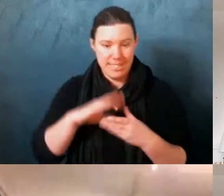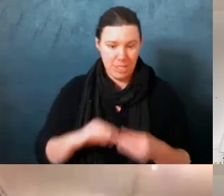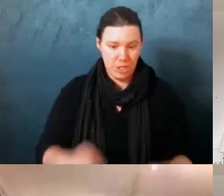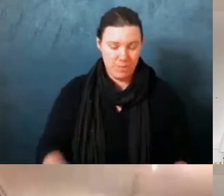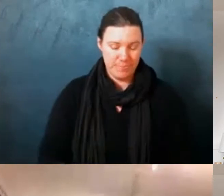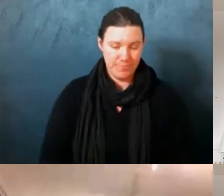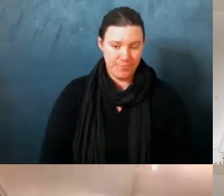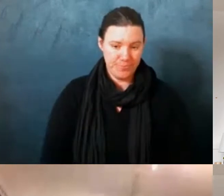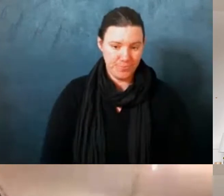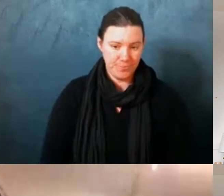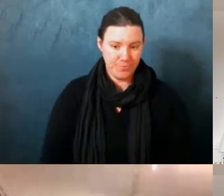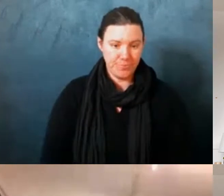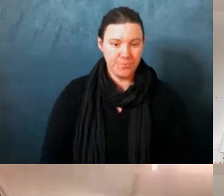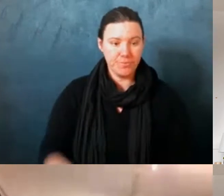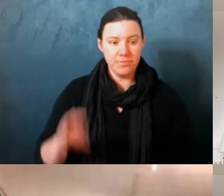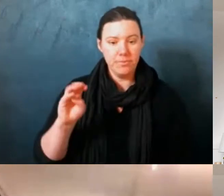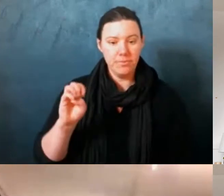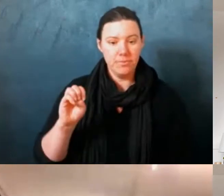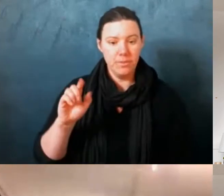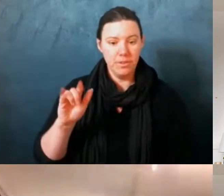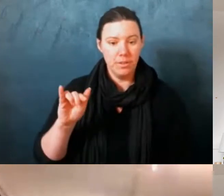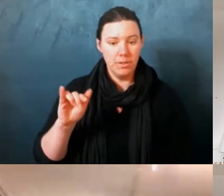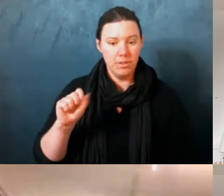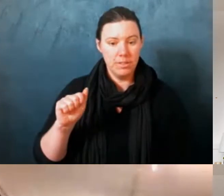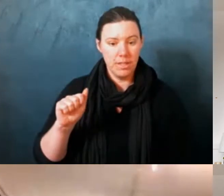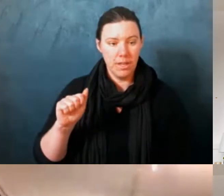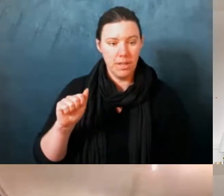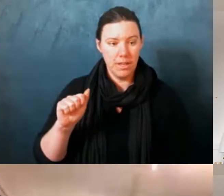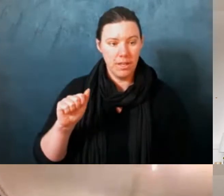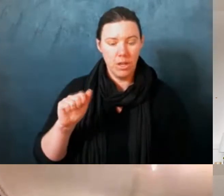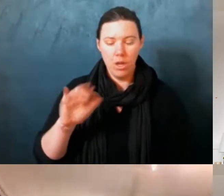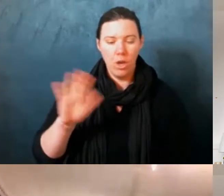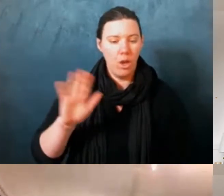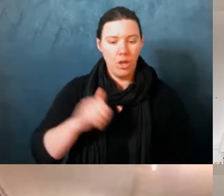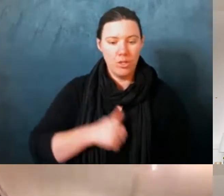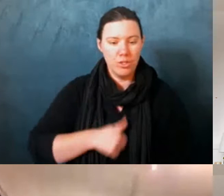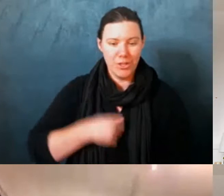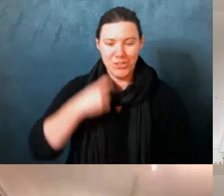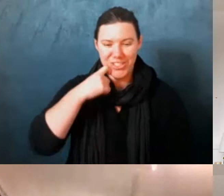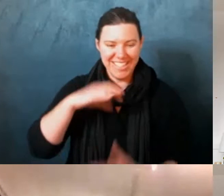Melissa, you are up next. Or actually you just shared.